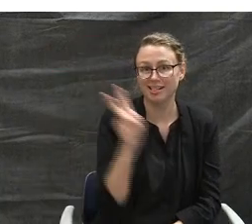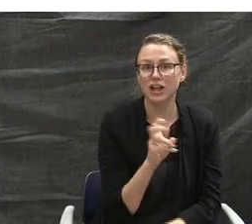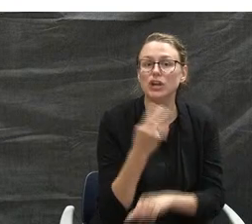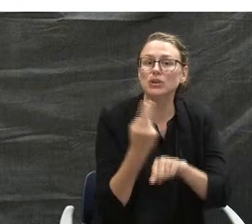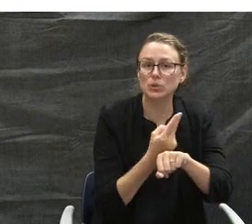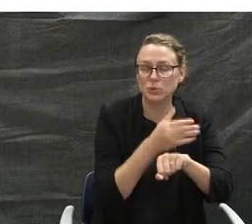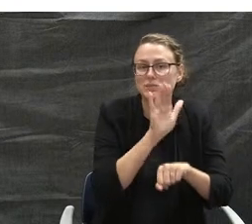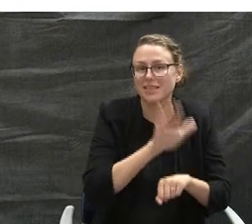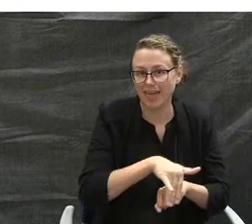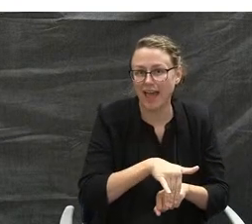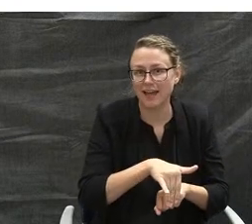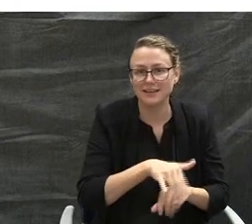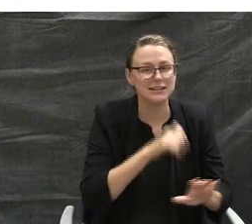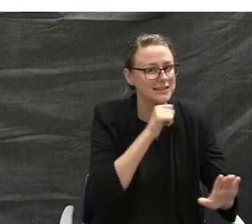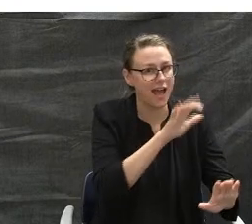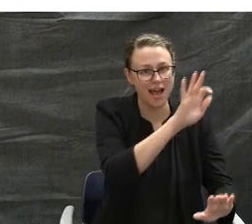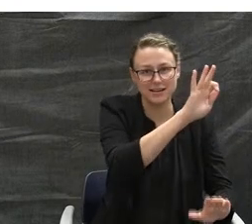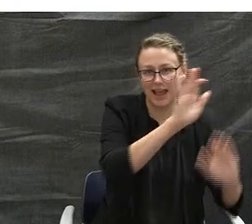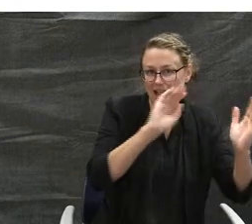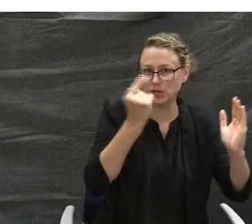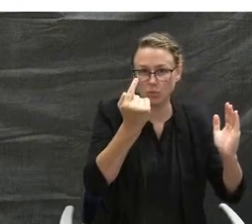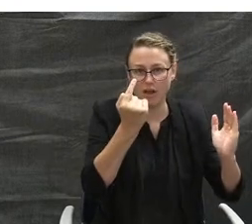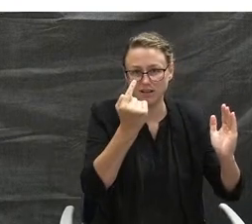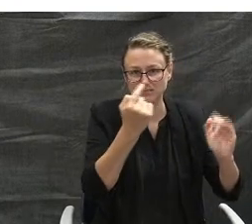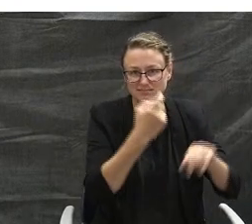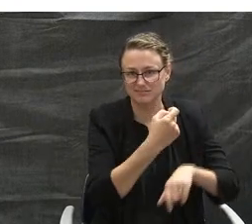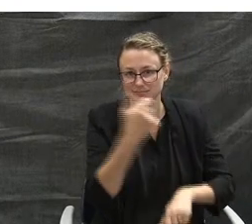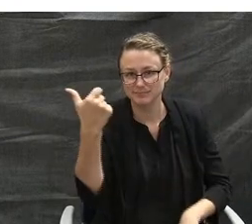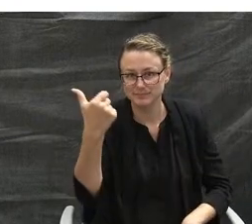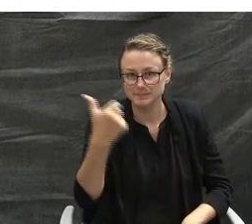the model in nine to one for now at least drops off.